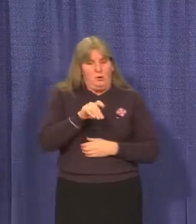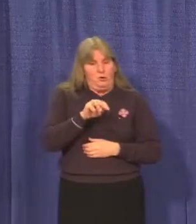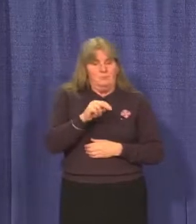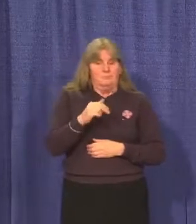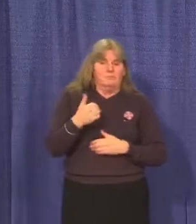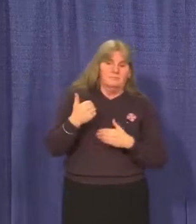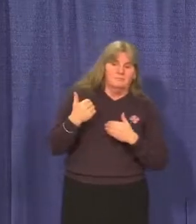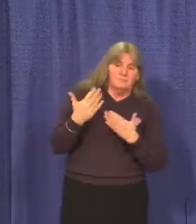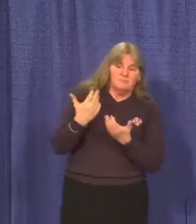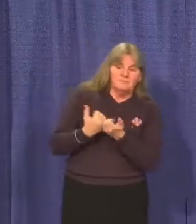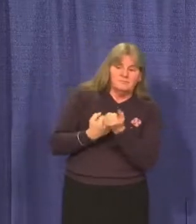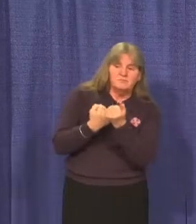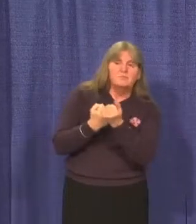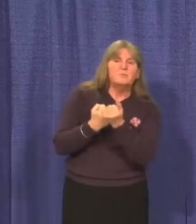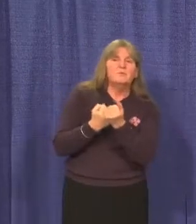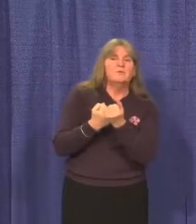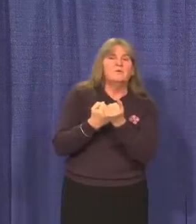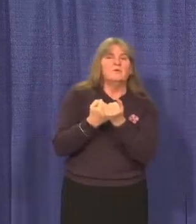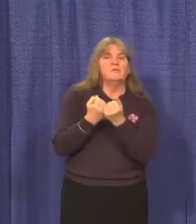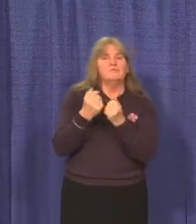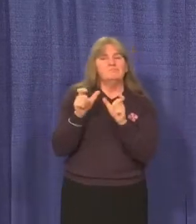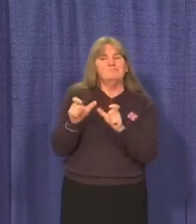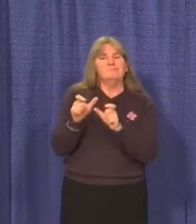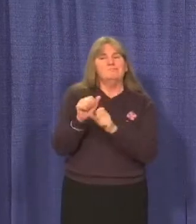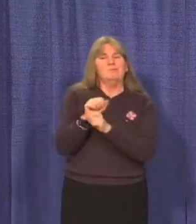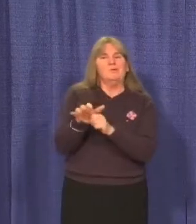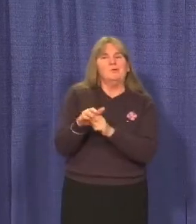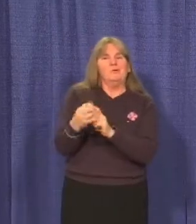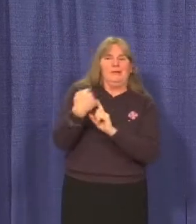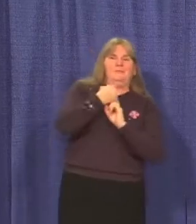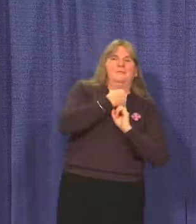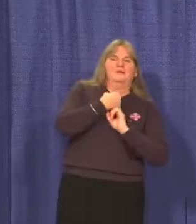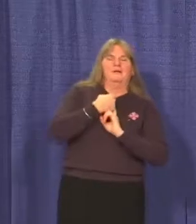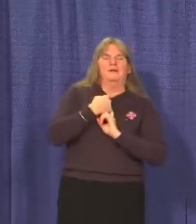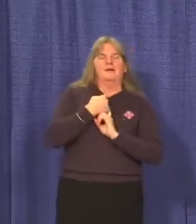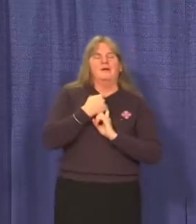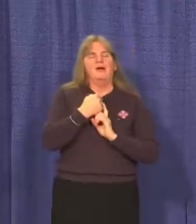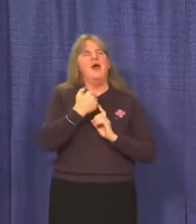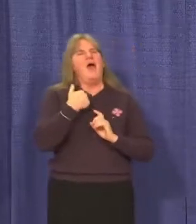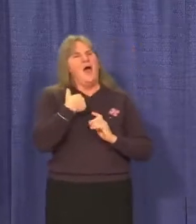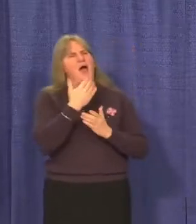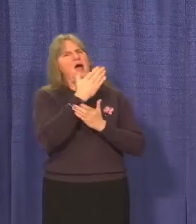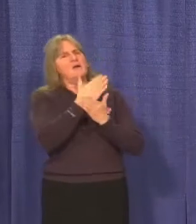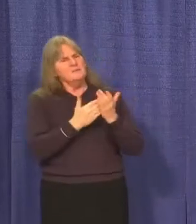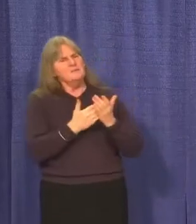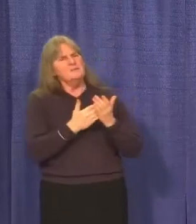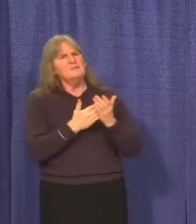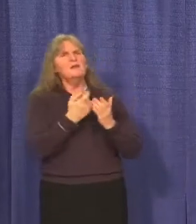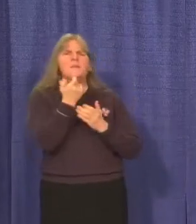offers with the safety profile that is room workable. Of course, there are adverse effects such as pain at the site